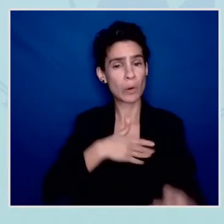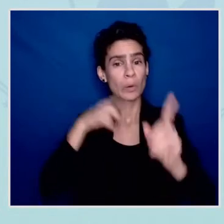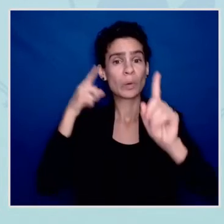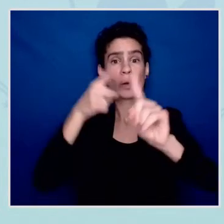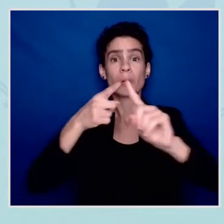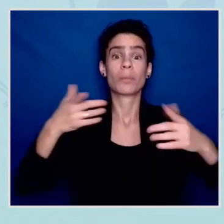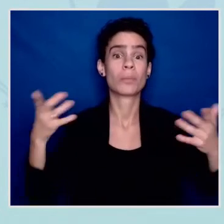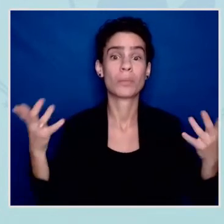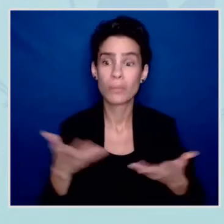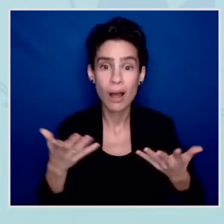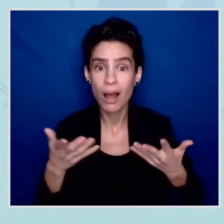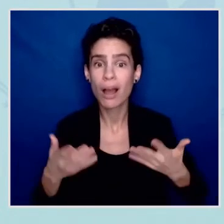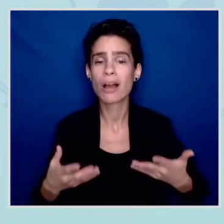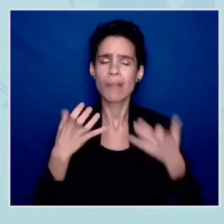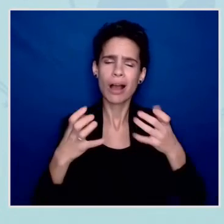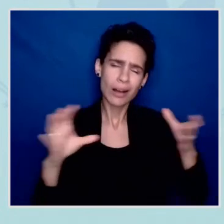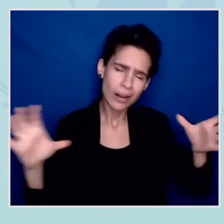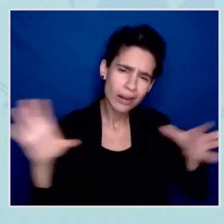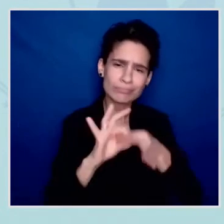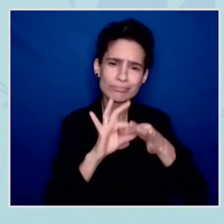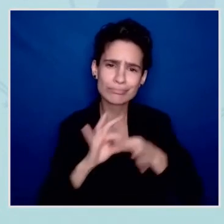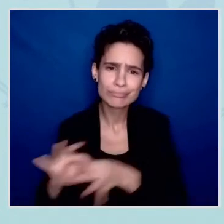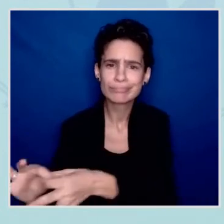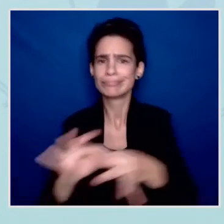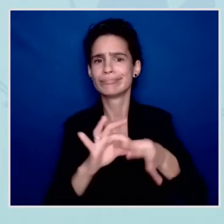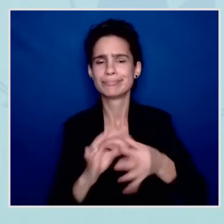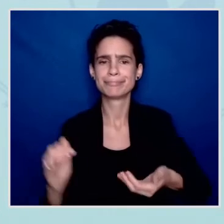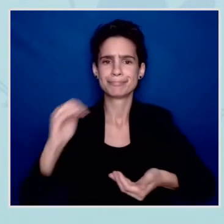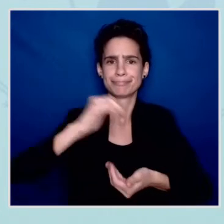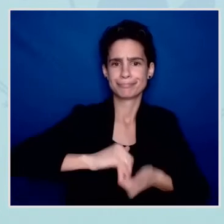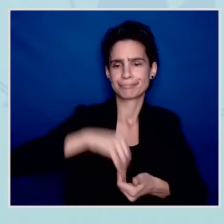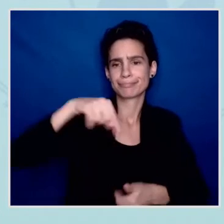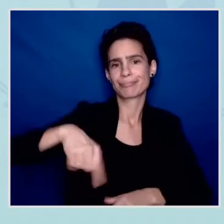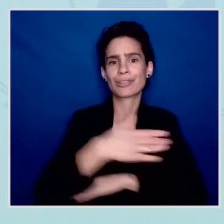AND DEMOCRATS ARE. I THINK THAT -- I HAVE SAID FROM THE BEGINNING AND I HAVE